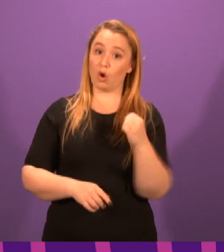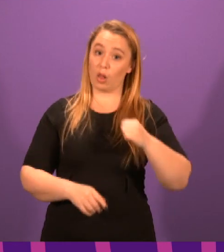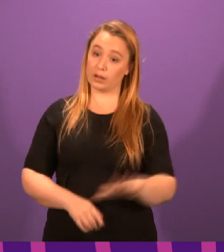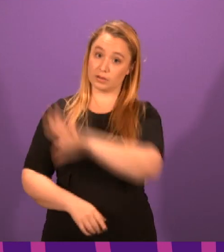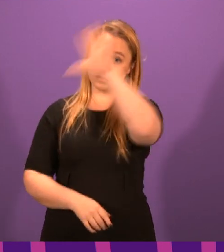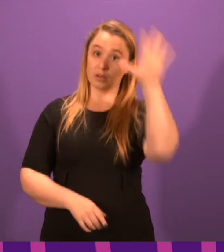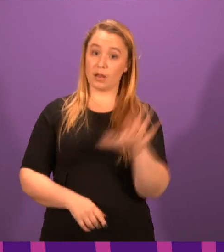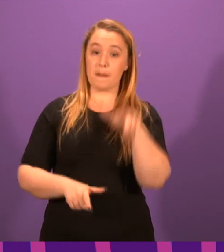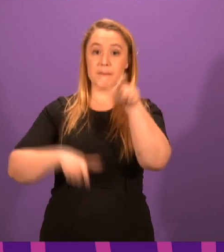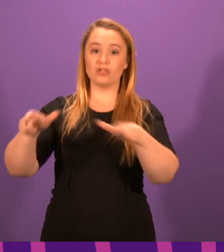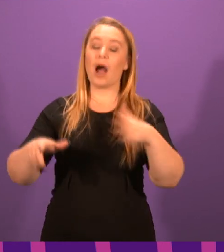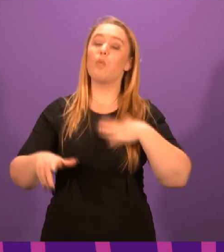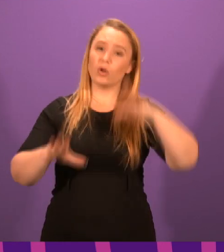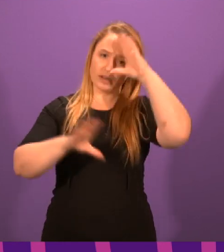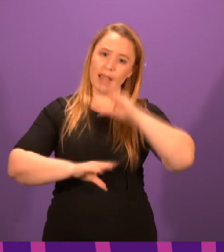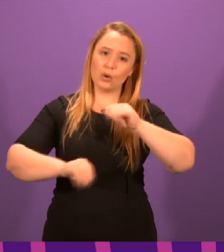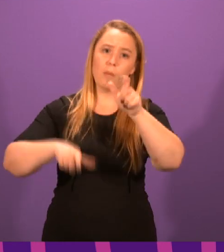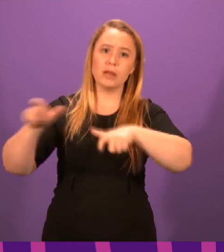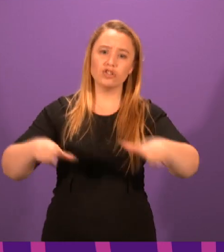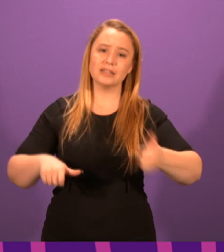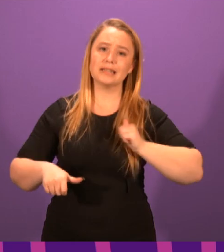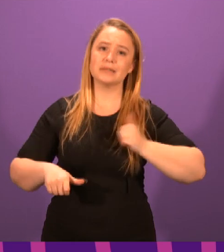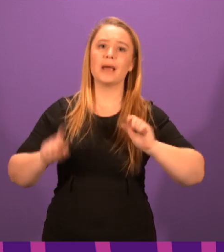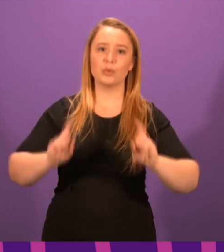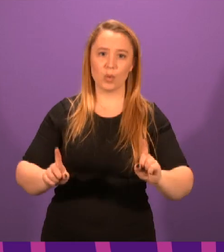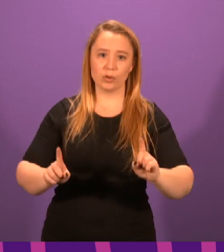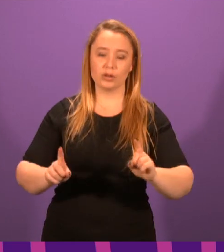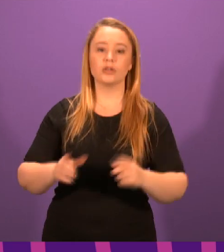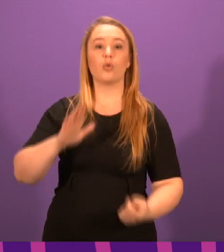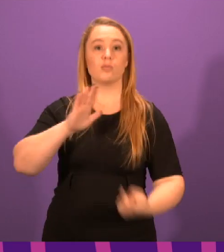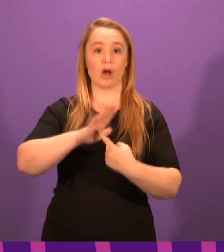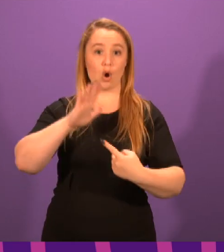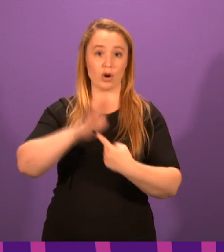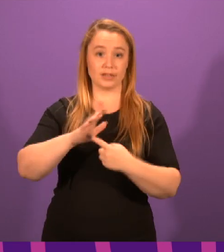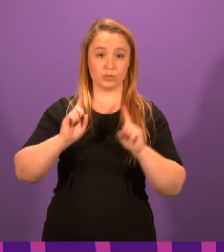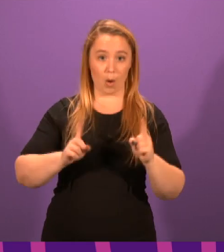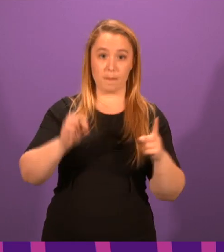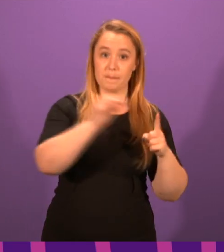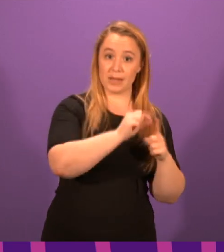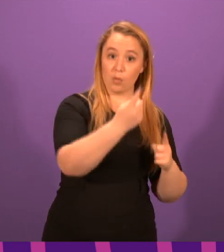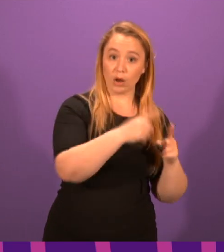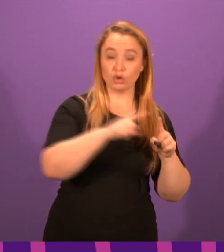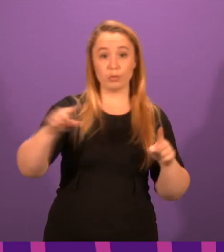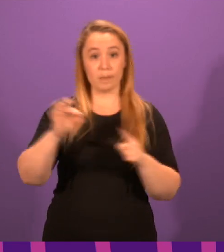and I am very keen that that happens. The prioritisation numbers go from P1 to P4. We will